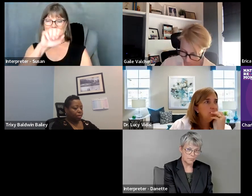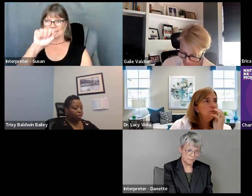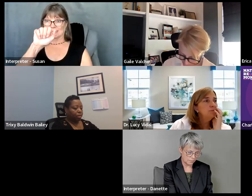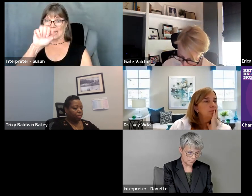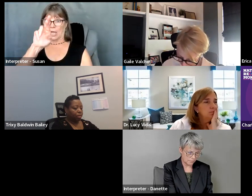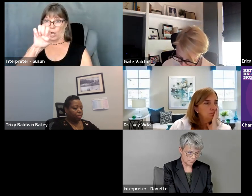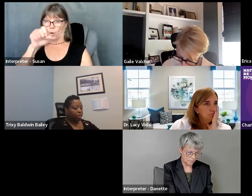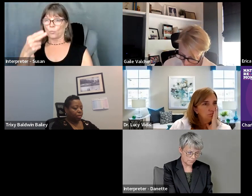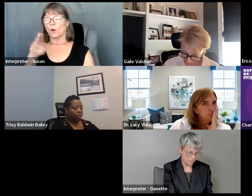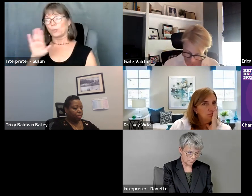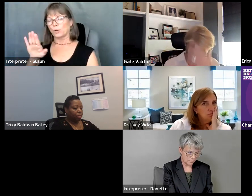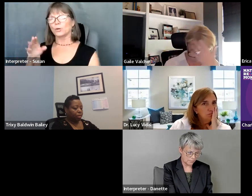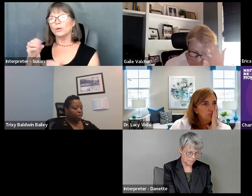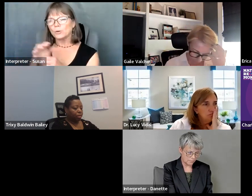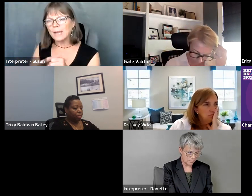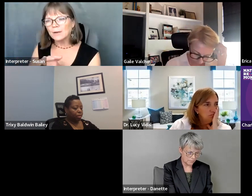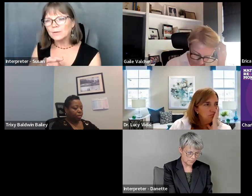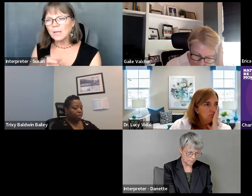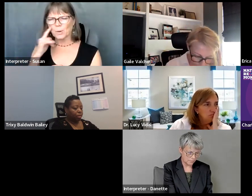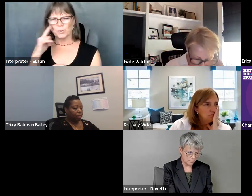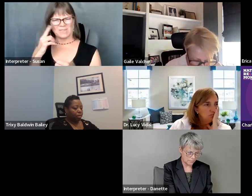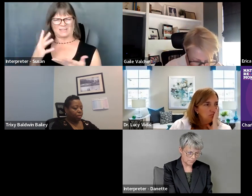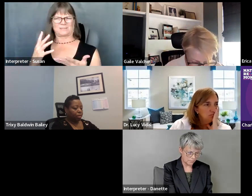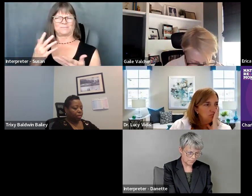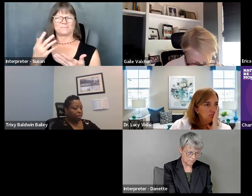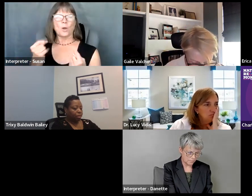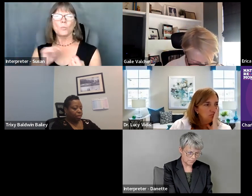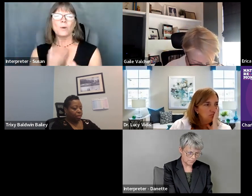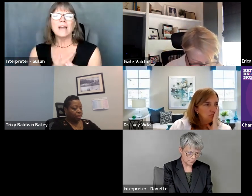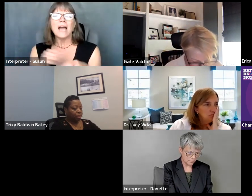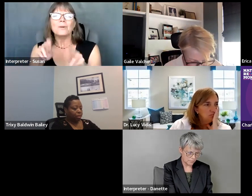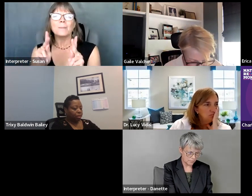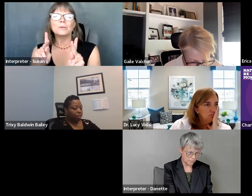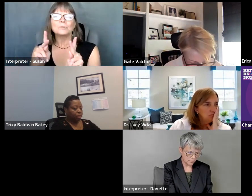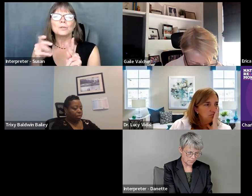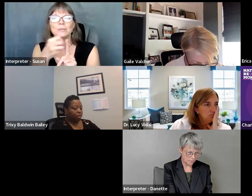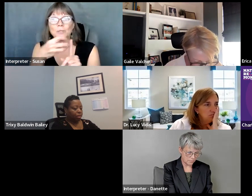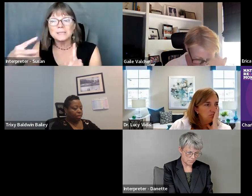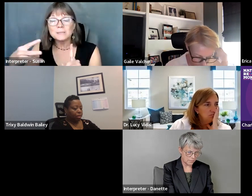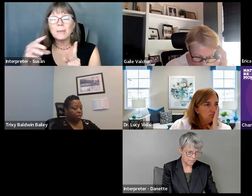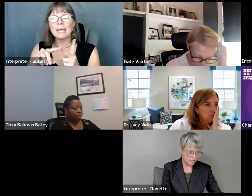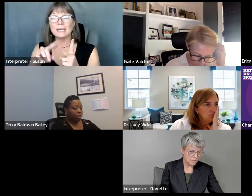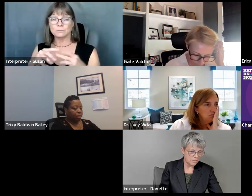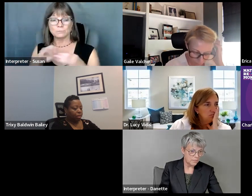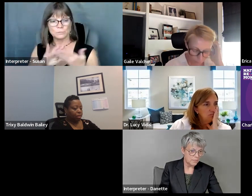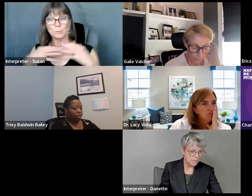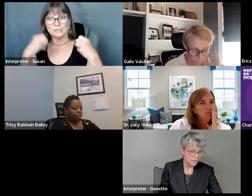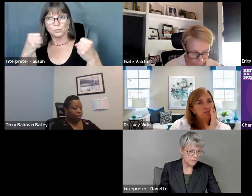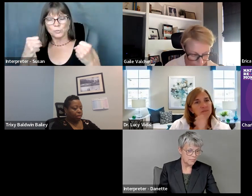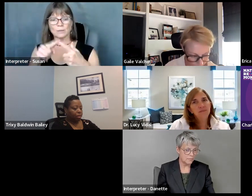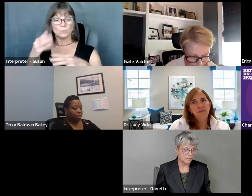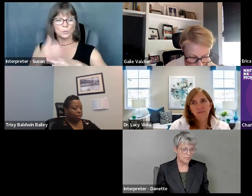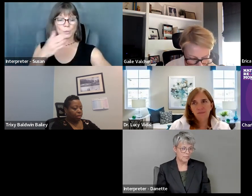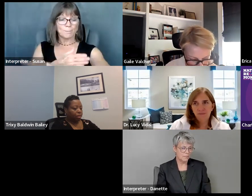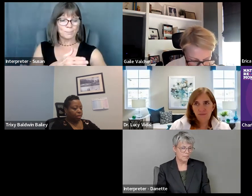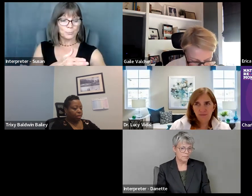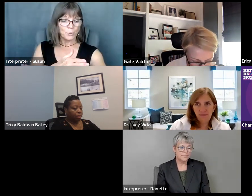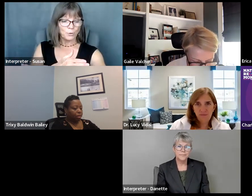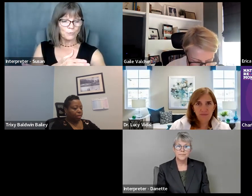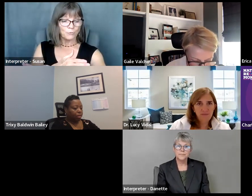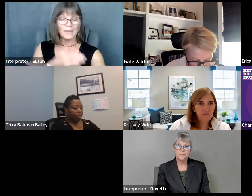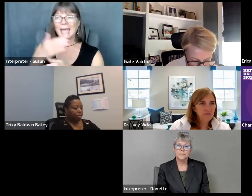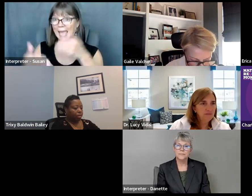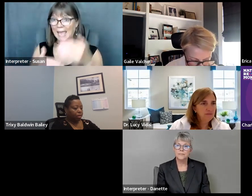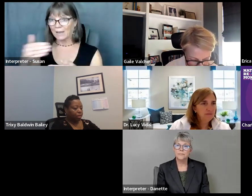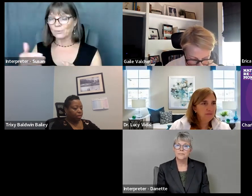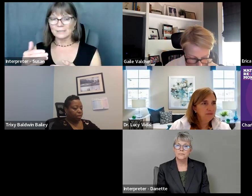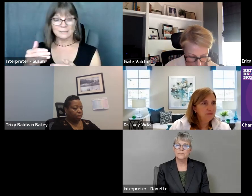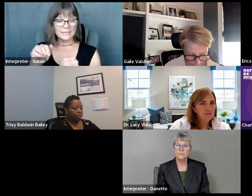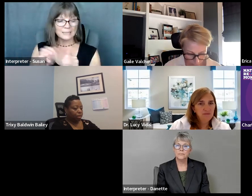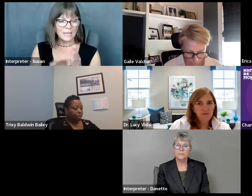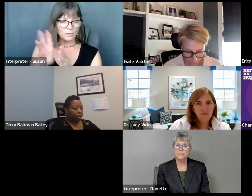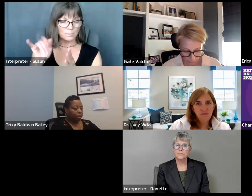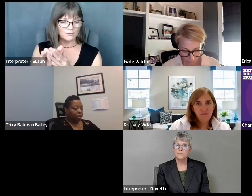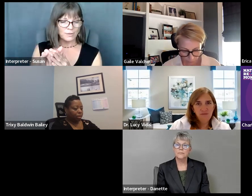Charles Rousseau (he/him): But we're thinking about. What are our opportunities to expand, to strengthen, to improve services in these areas? How do we design for that and build for the future,